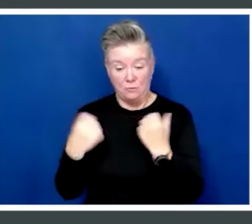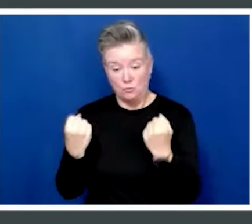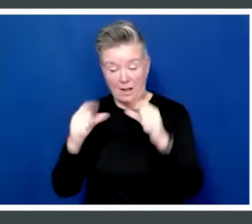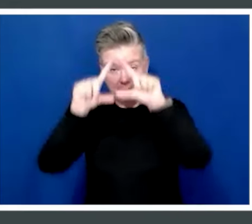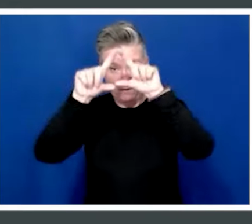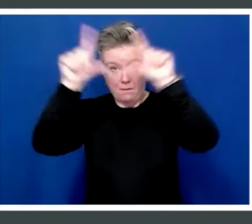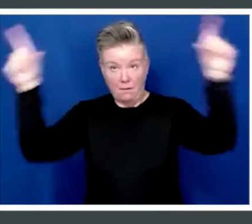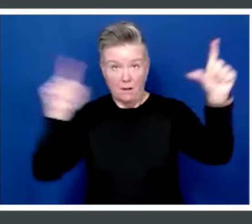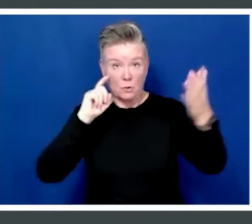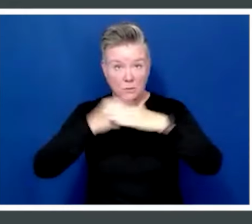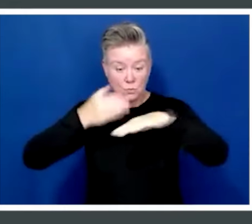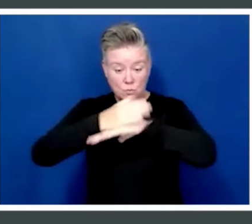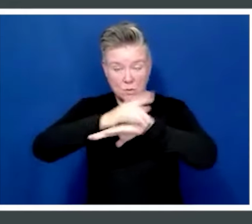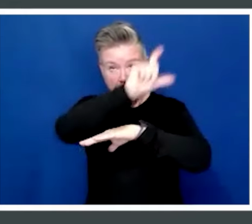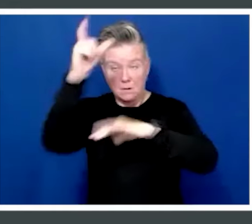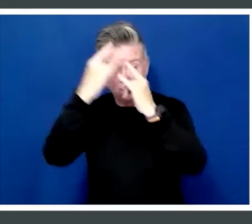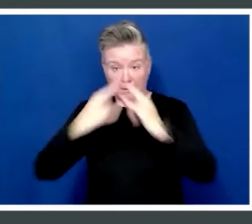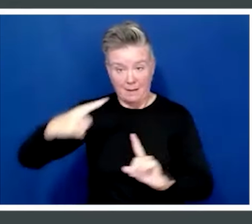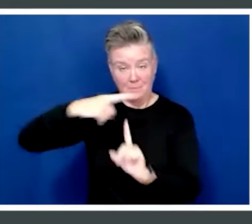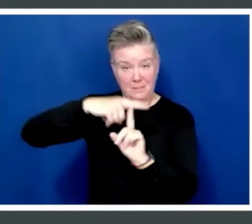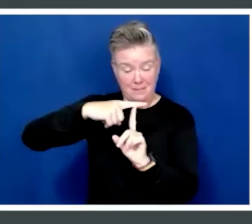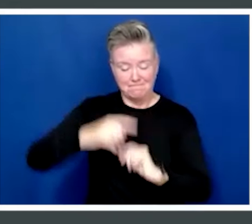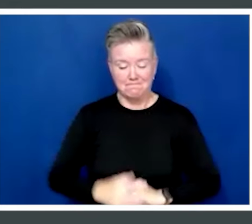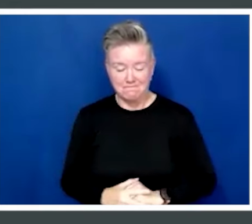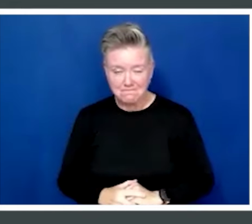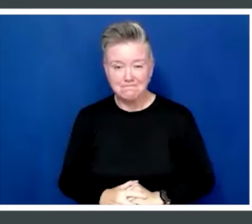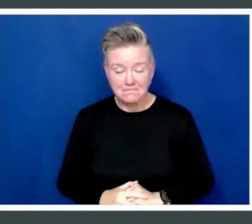you'll pass underneath a wooden arch with a sign for Camp Tuhsmeheta. Campers